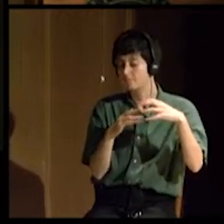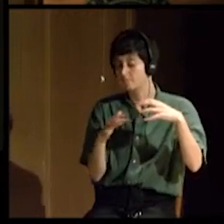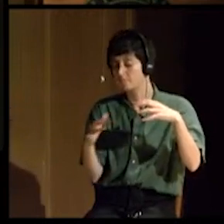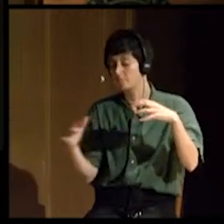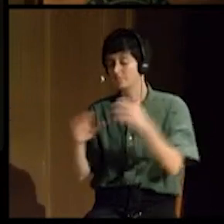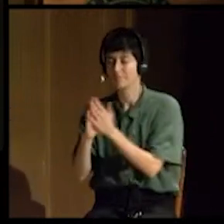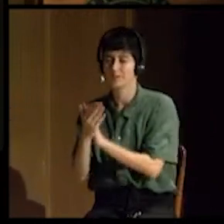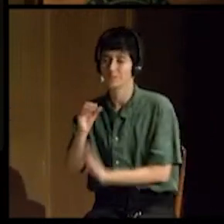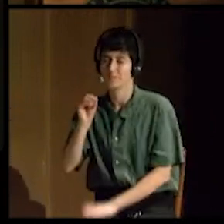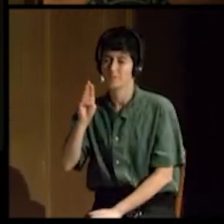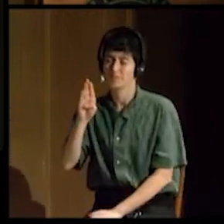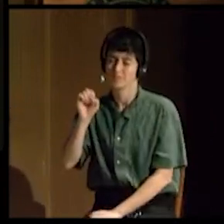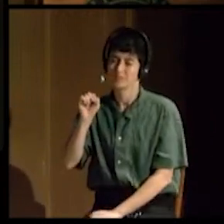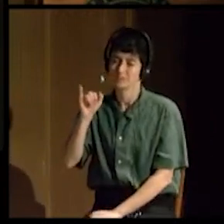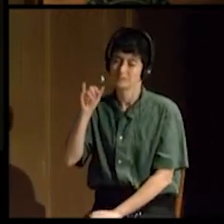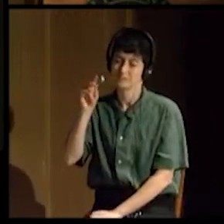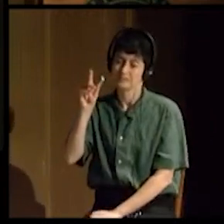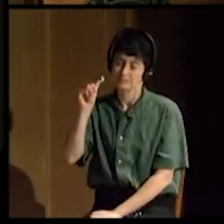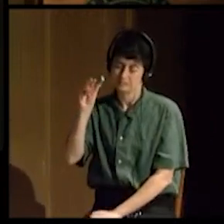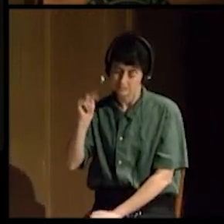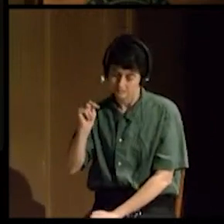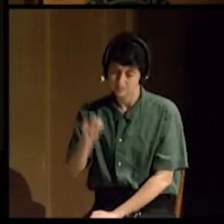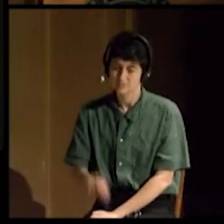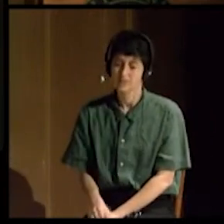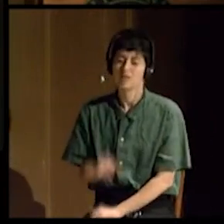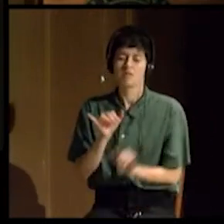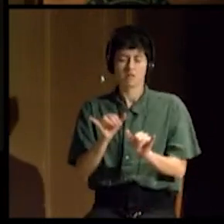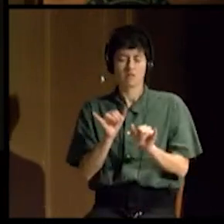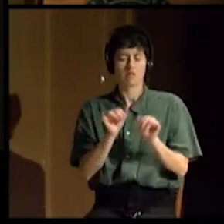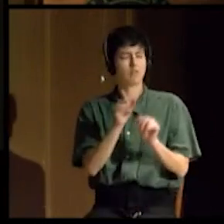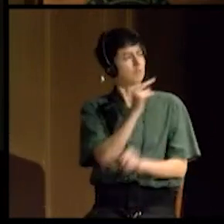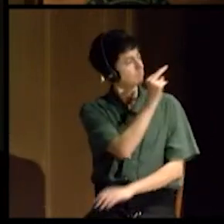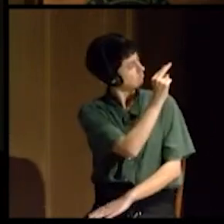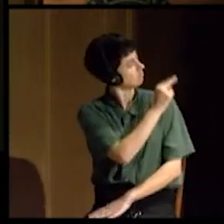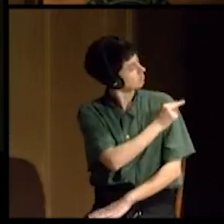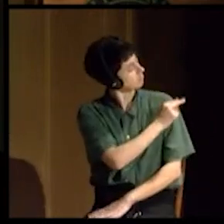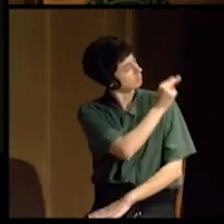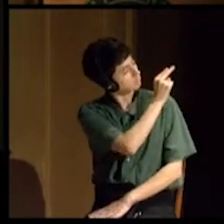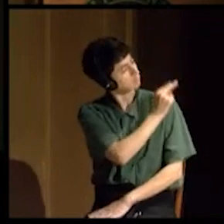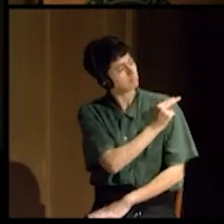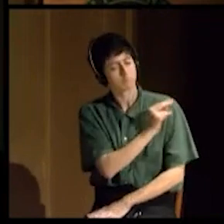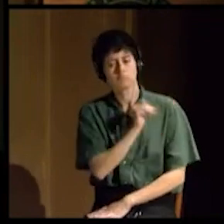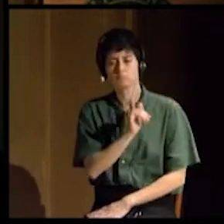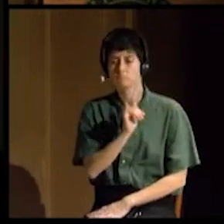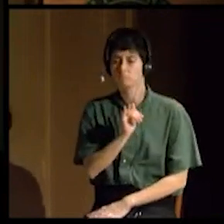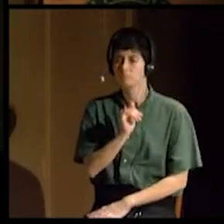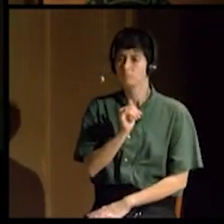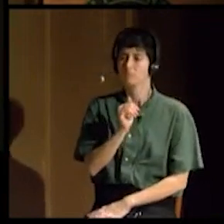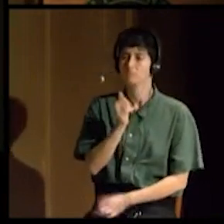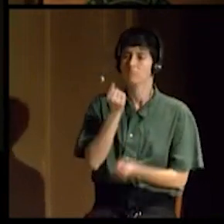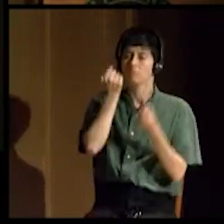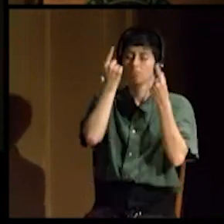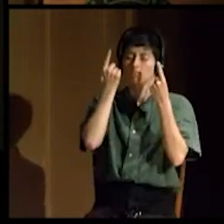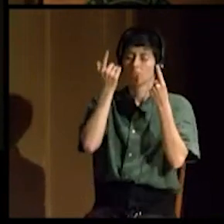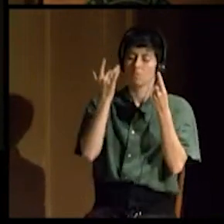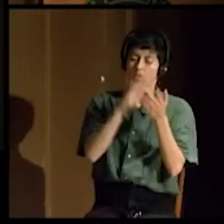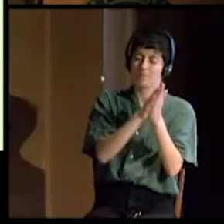and obsidians are able to to erupt with their, with their crystalline load. So how does this happen in nature?